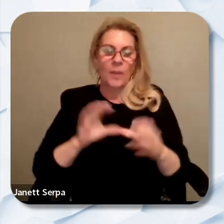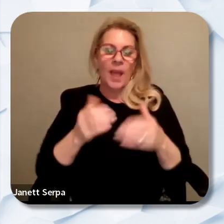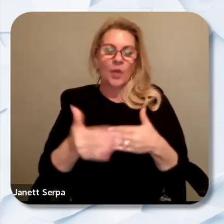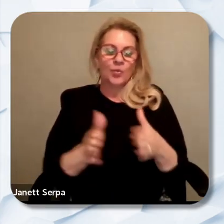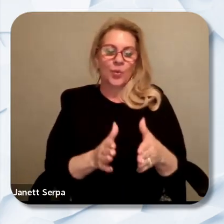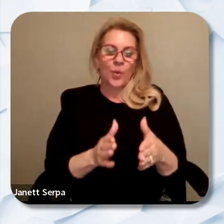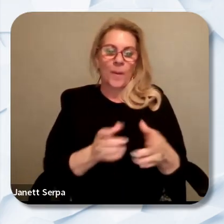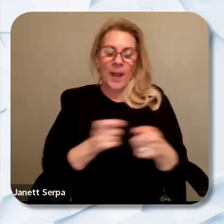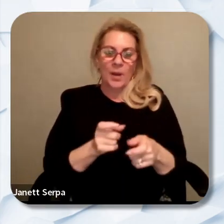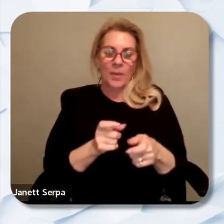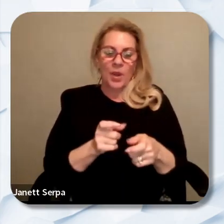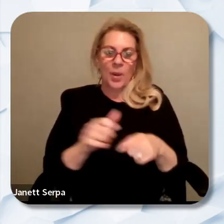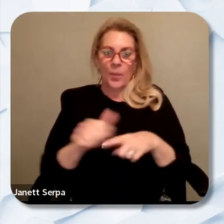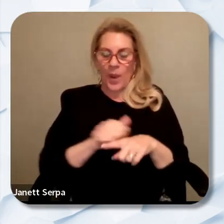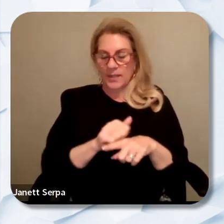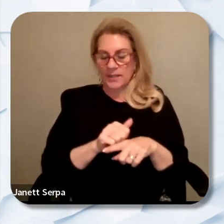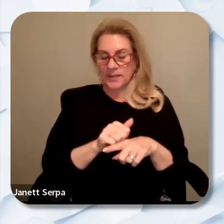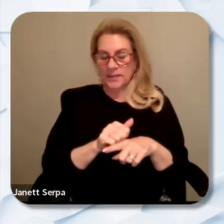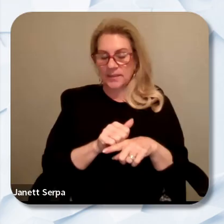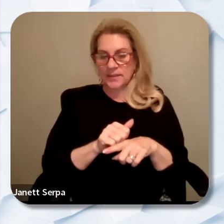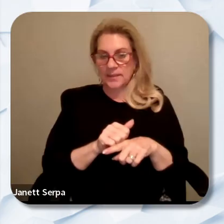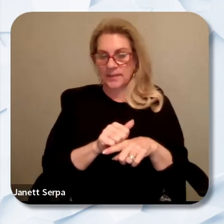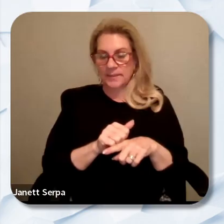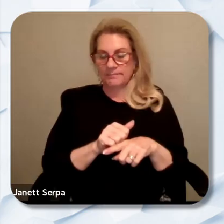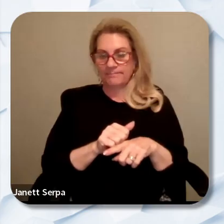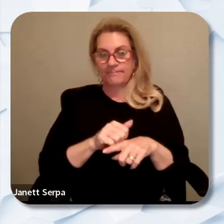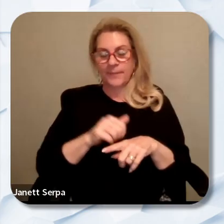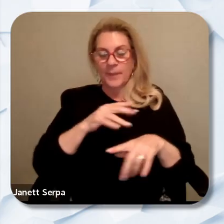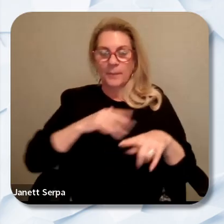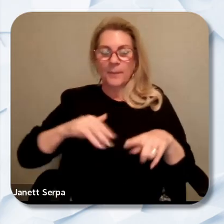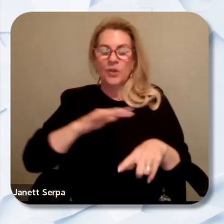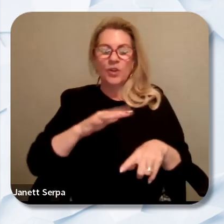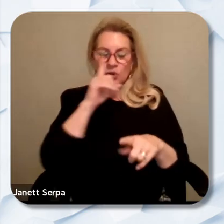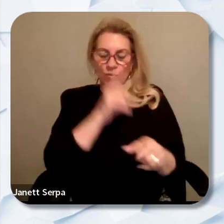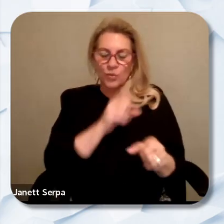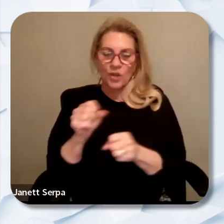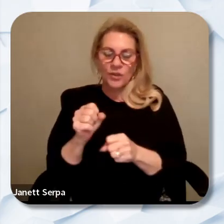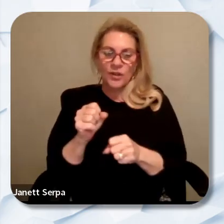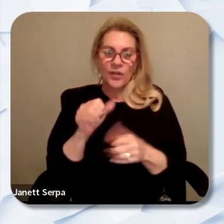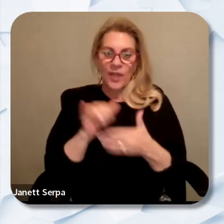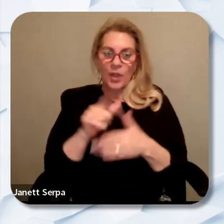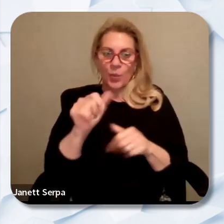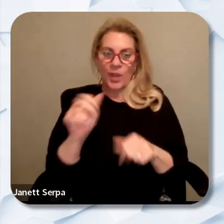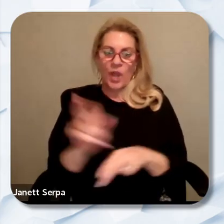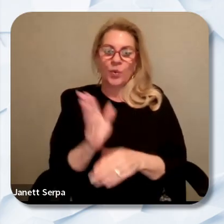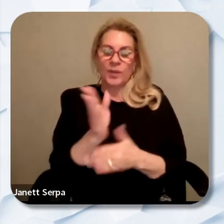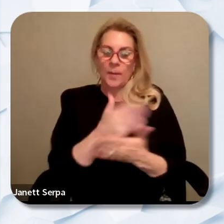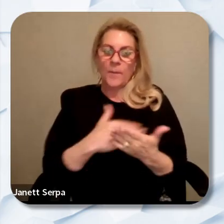practices the dimension strategies that are available to you as a part of the CLASS system and